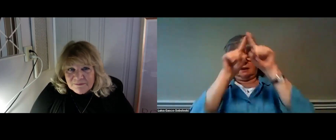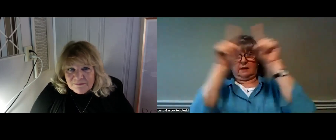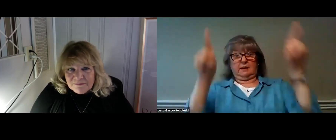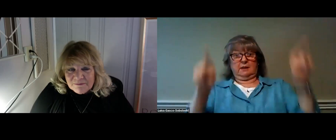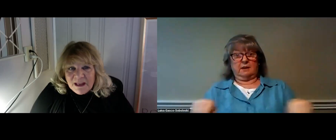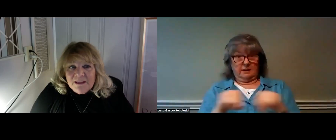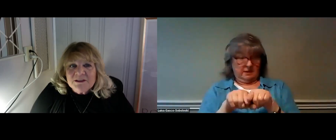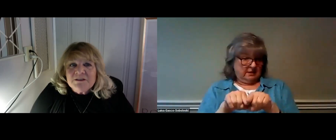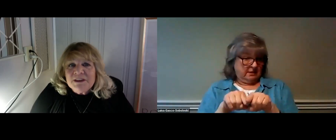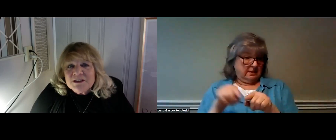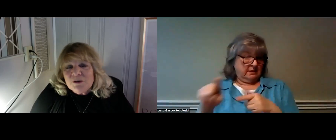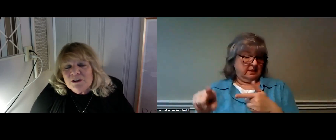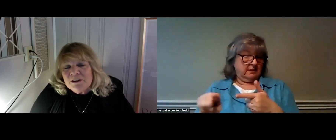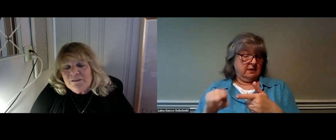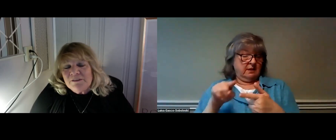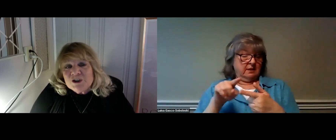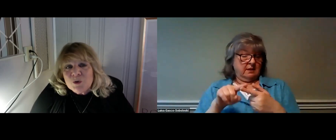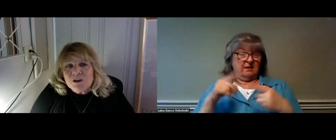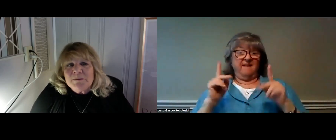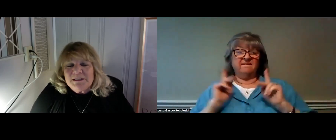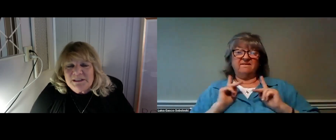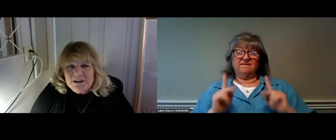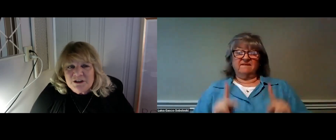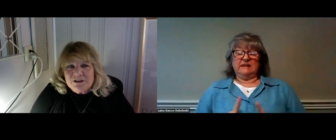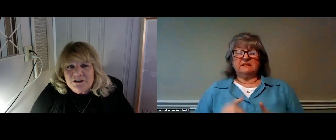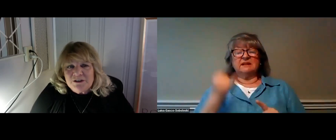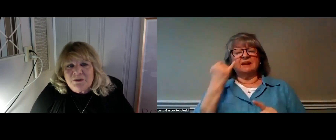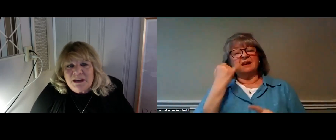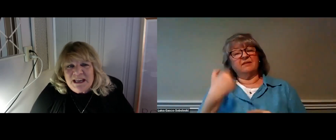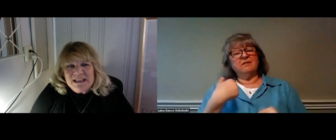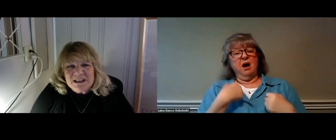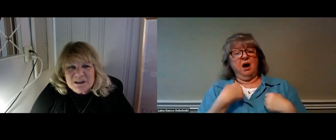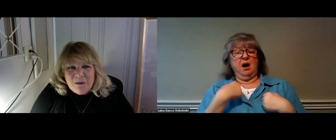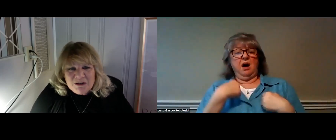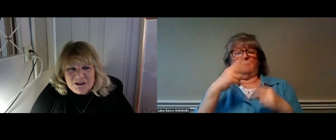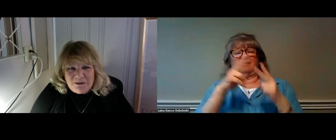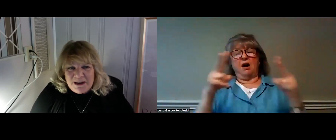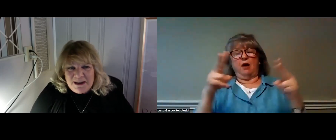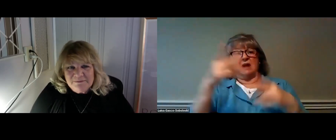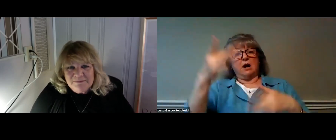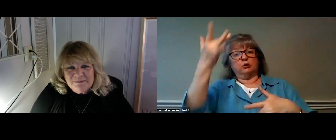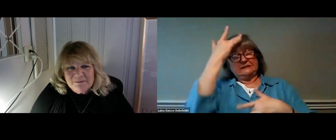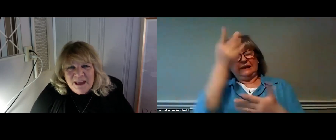There's a visual limitation to the screen. It's a small screen